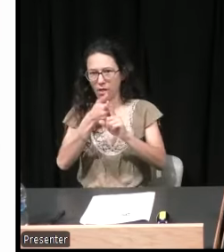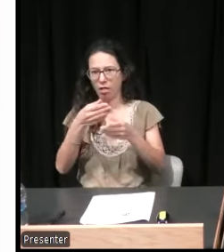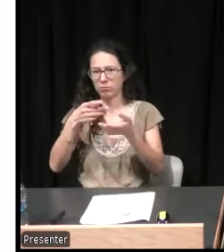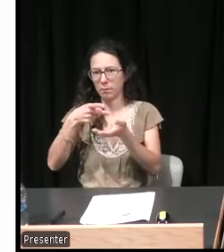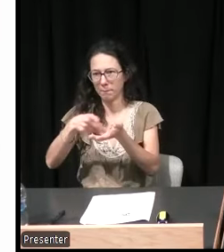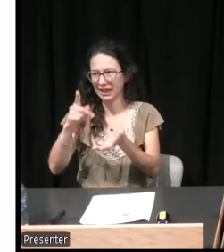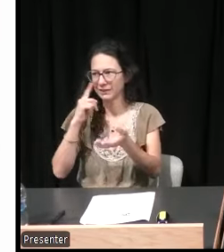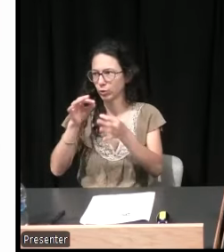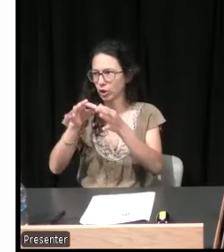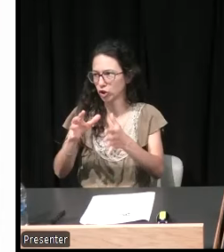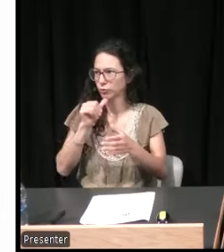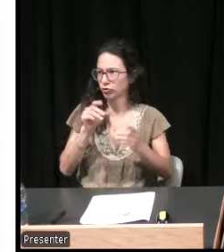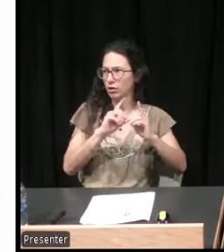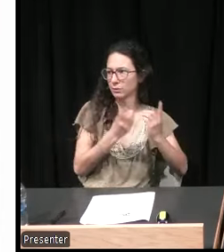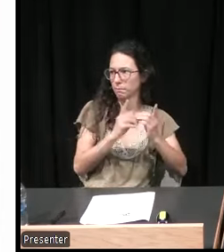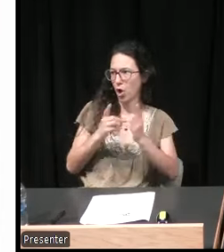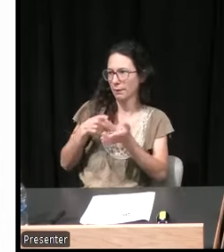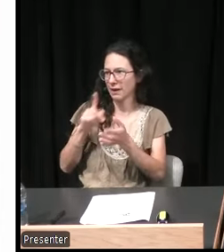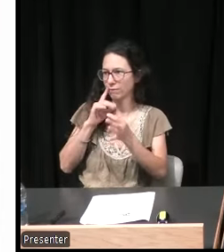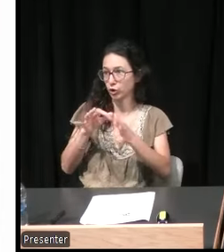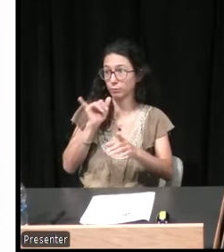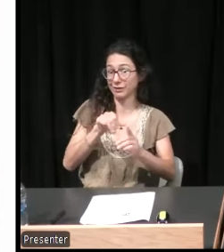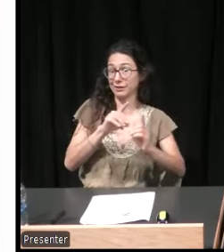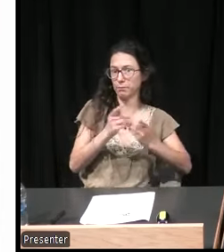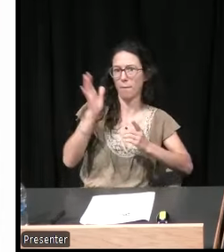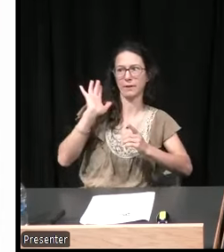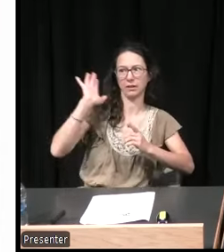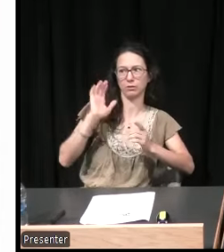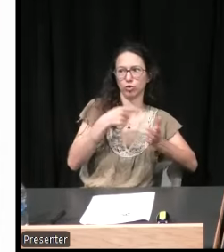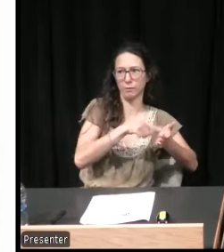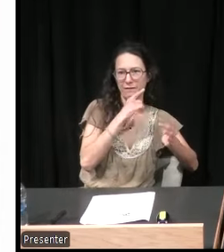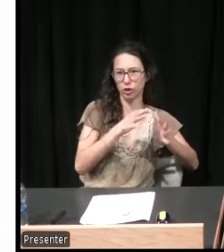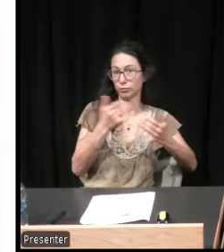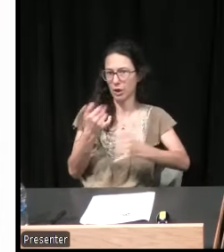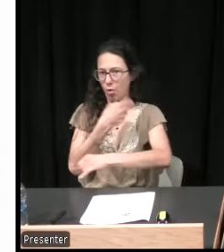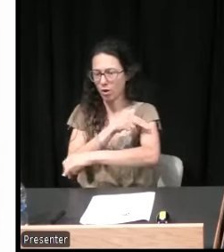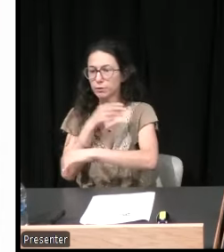centralized budget now that pays for interpreting services so it's not solely on the department to